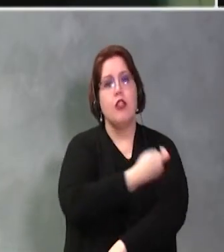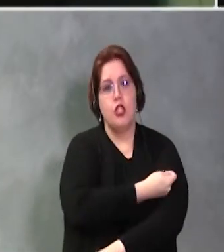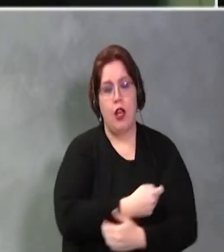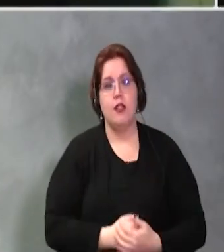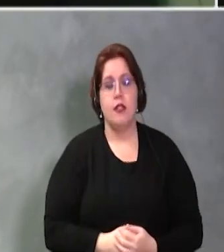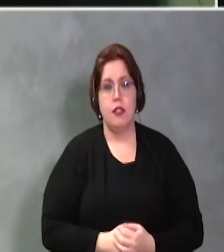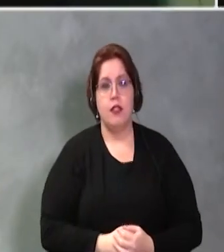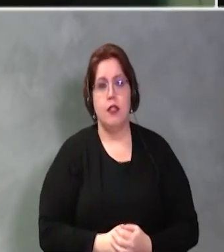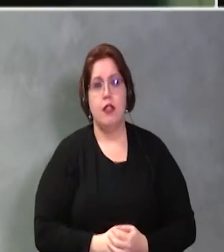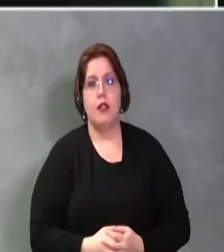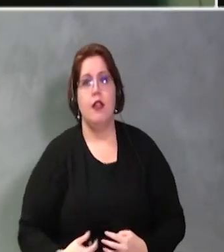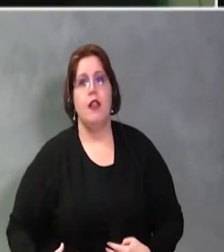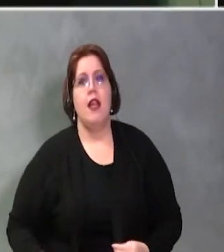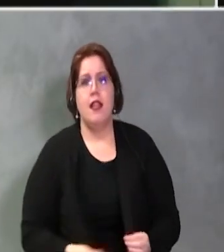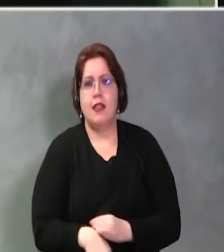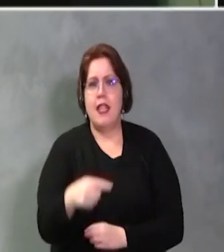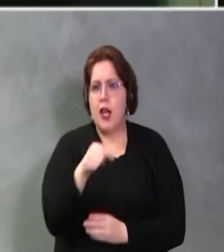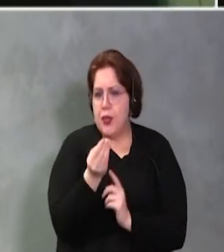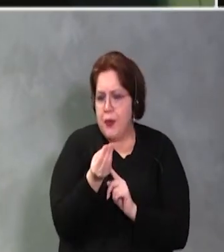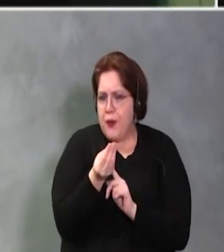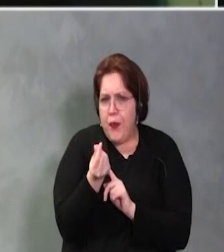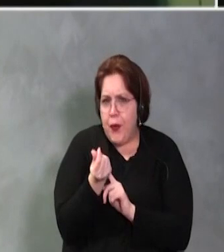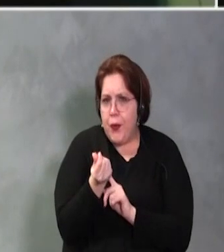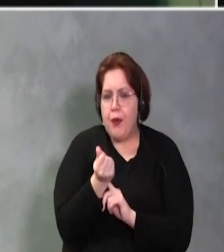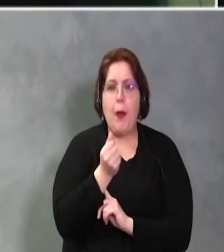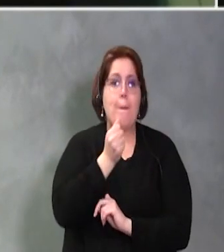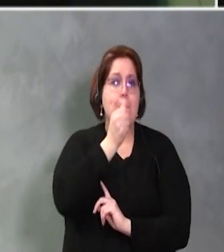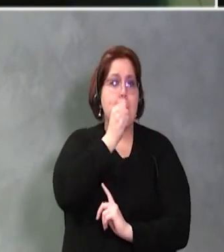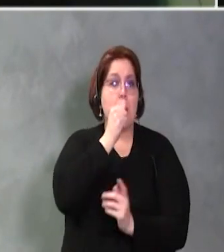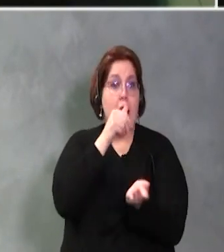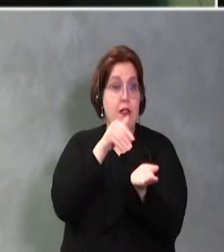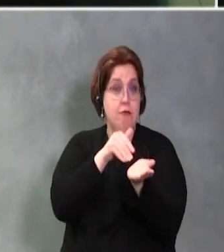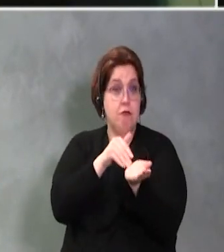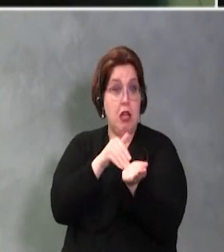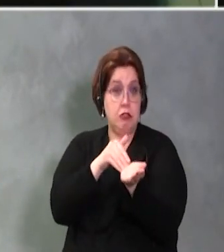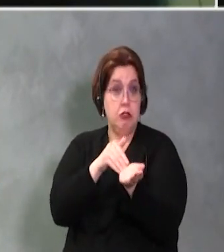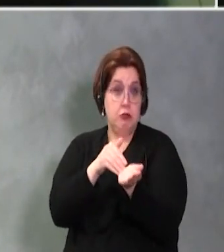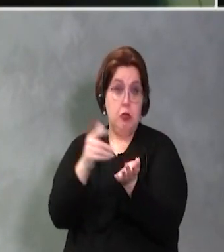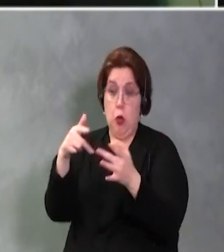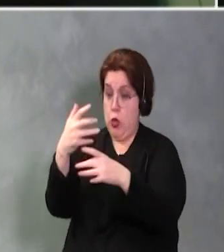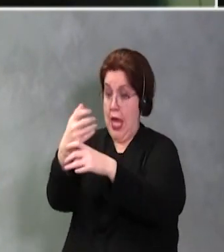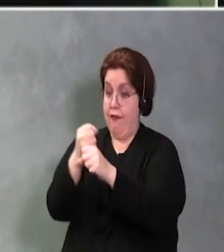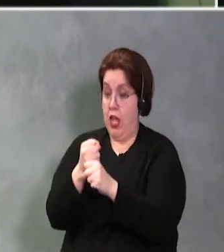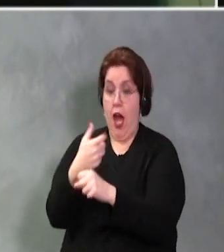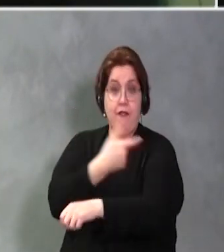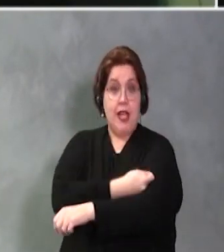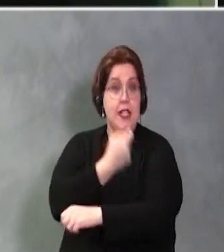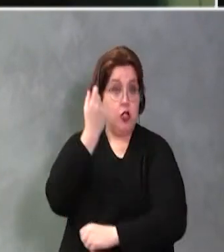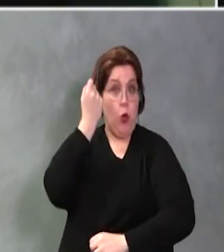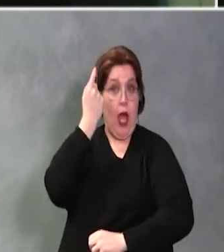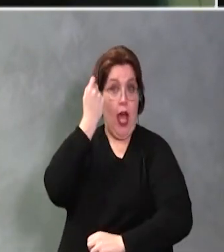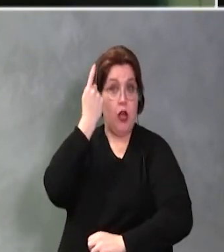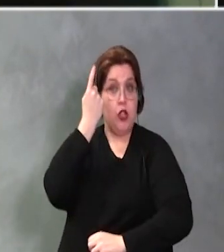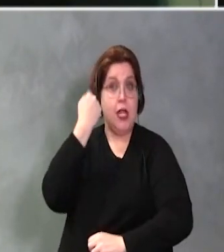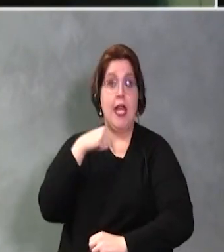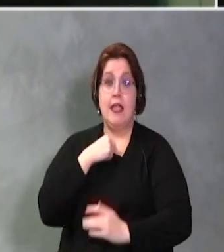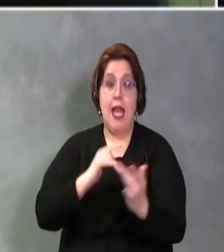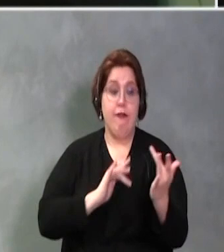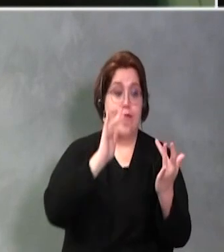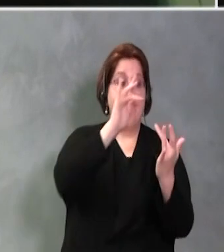EXCEPTIONS. >> THAT POPULATION IS EXCEPTIONS. >> THAT POPULATION IS NOT EXCEPTIONS. >> THAT POPULATION IS NOT YET THAT POPULATION IS NOT YET THAT POPULATION IS NOT YET ABLE THAT POPULATION IS NOT YET ABLE TO THAT POPULATION IS NOT YET ABLE TO BE THAT POPULATION IS NOT YET ABLE TO BE VACCINATED. ABLE TO BE VACCINATED. ABLE TO BE VACCINATED. THERE ABLE TO BE VACCINATED. THERE ARE ABLE TO BE VACCINATED. THERE ARE A ABLE TO BE VACCINATED. THERE ARE A HANDFUL ABLE TO BE VACCINATED. THERE ARE A HANDFUL OF ABLE TO BE VACCINATED. THERE ARE A HANDFUL OF PRIVATE THERE ARE A HANDFUL OF PRIVATE THERE ARE A HANDFUL OF PRIVATE PROVIDERS THERE ARE A HANDFUL OF PRIVATE PROVIDERS WHO THERE ARE A HANDFUL OF PRIVATE PROVIDERS WHO RECEIVED